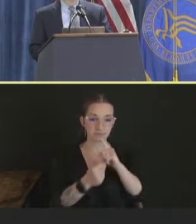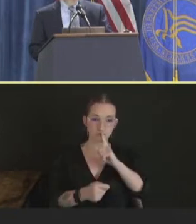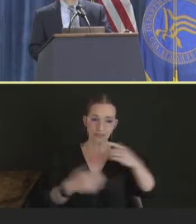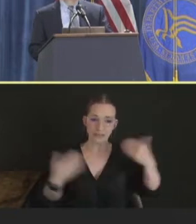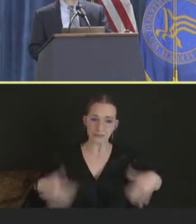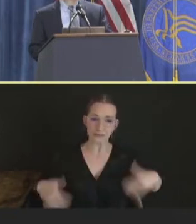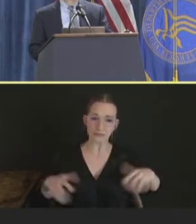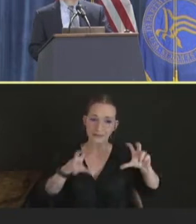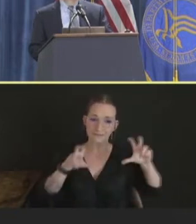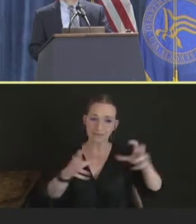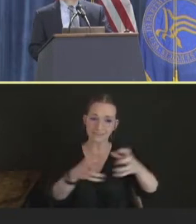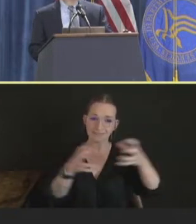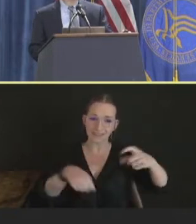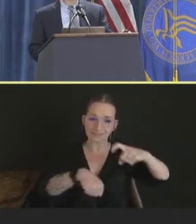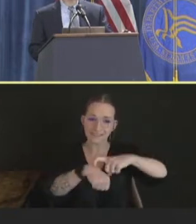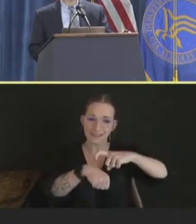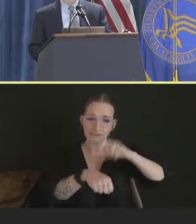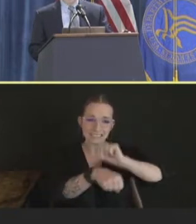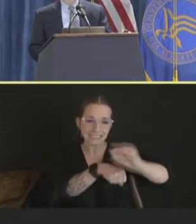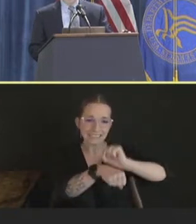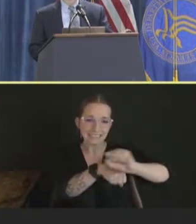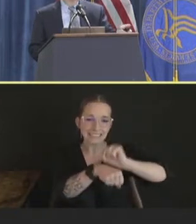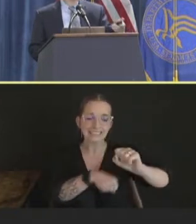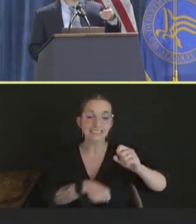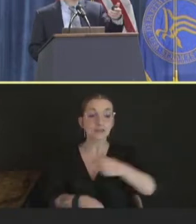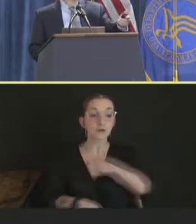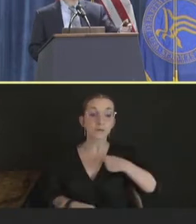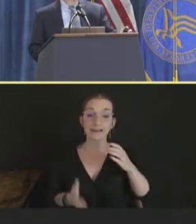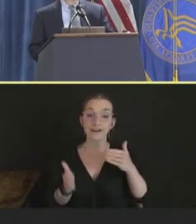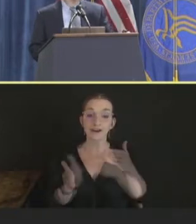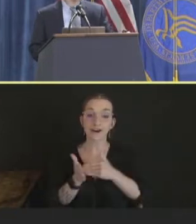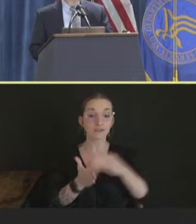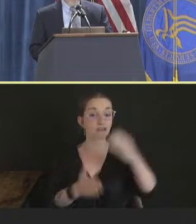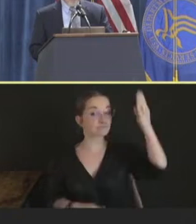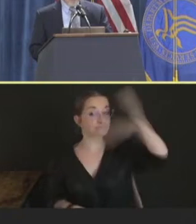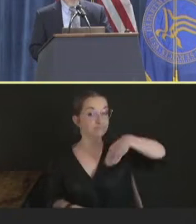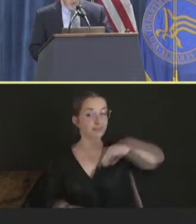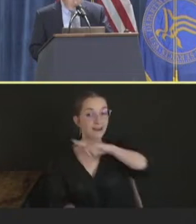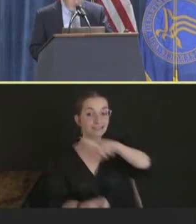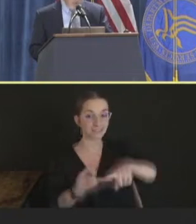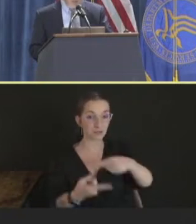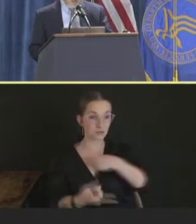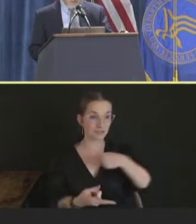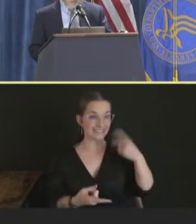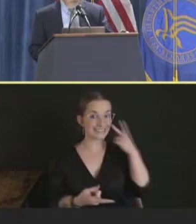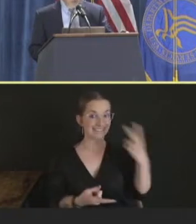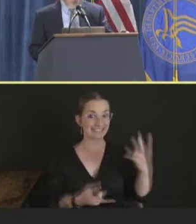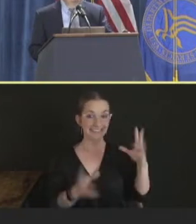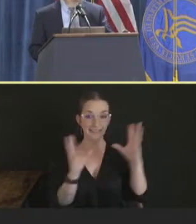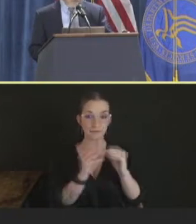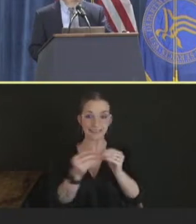of us really see and appreciate until we see the meeting come together. And so, thank you all again for your efforts.